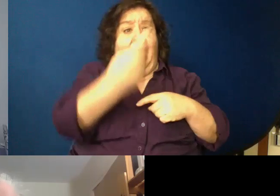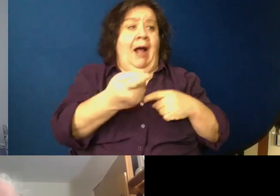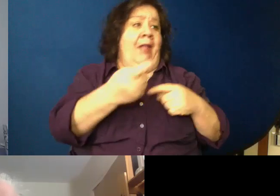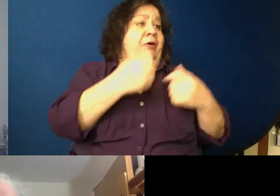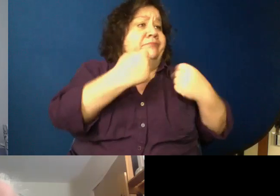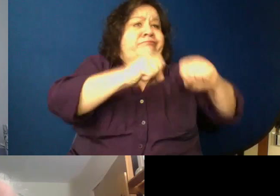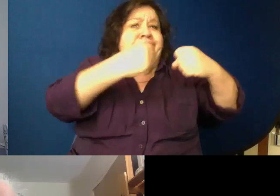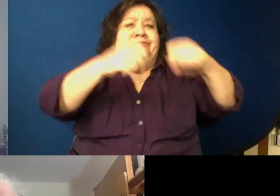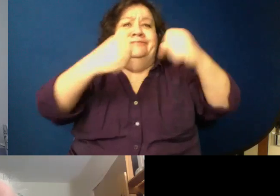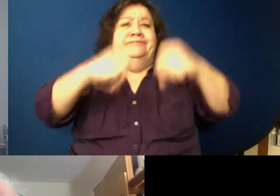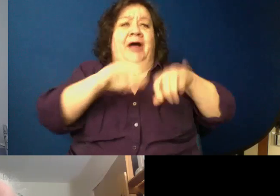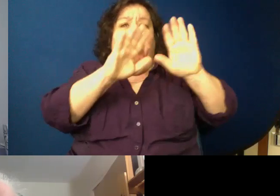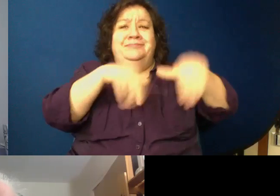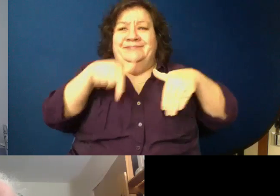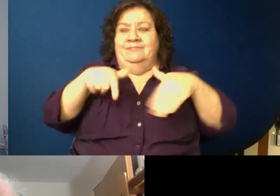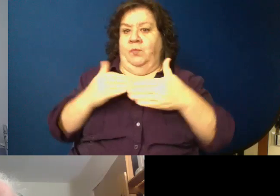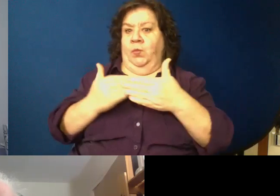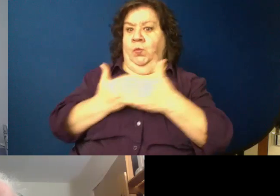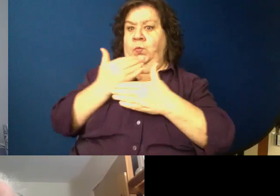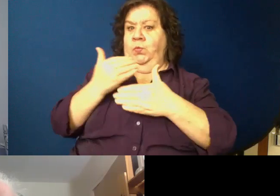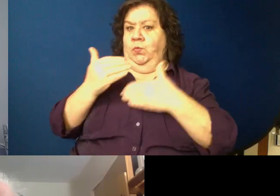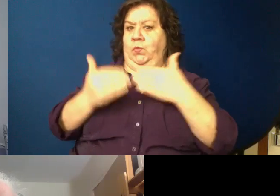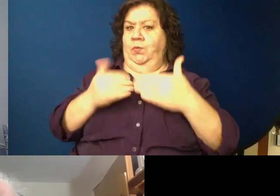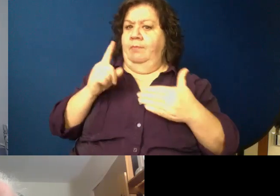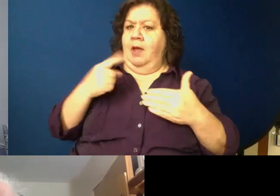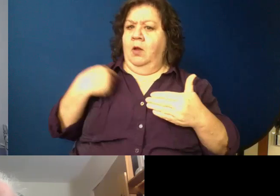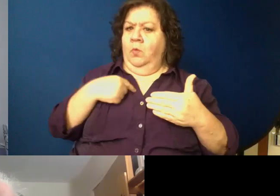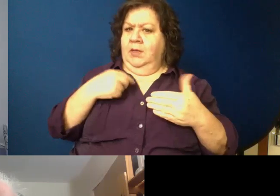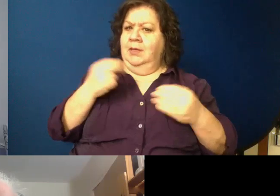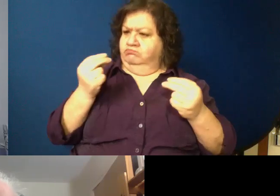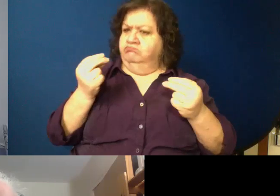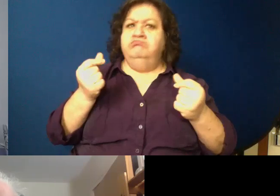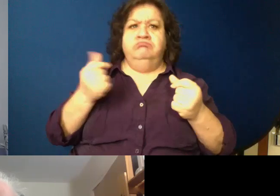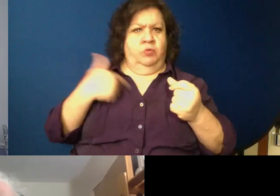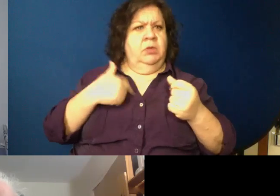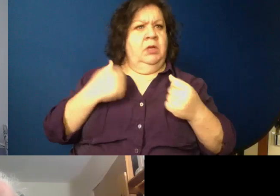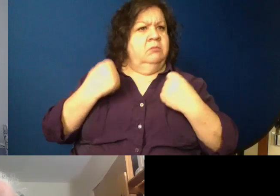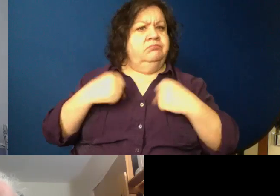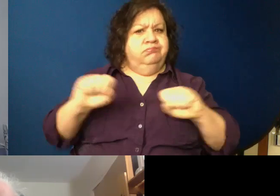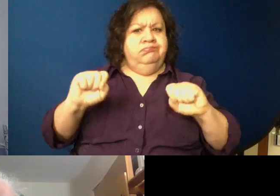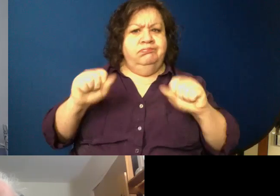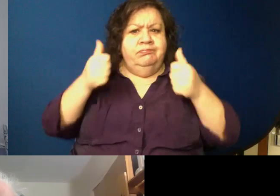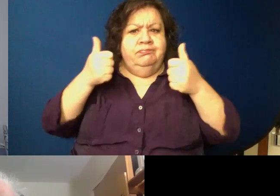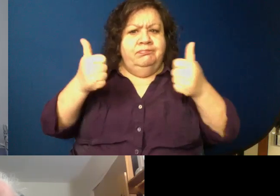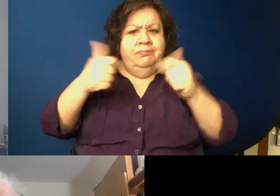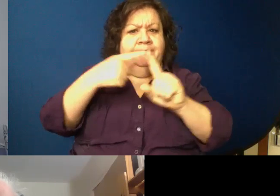more active so that's why i have invited mary to come join me today to discuss uh